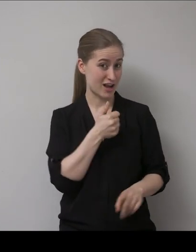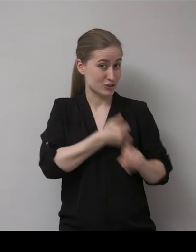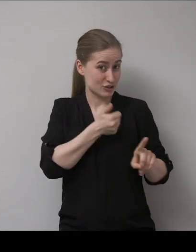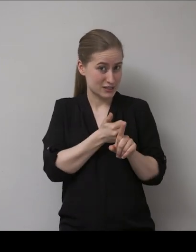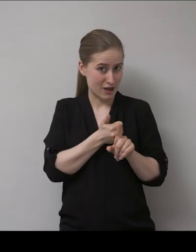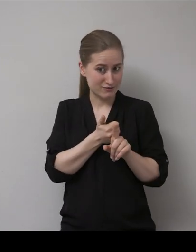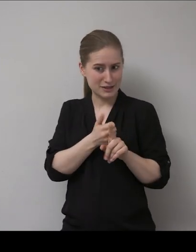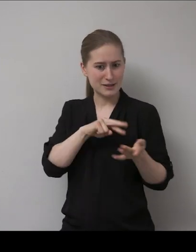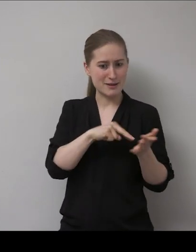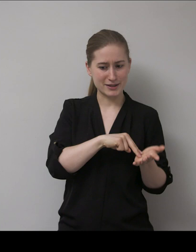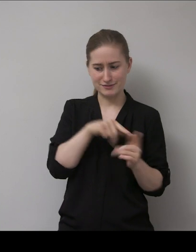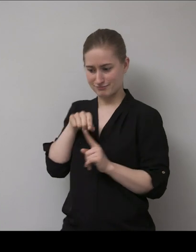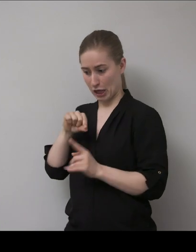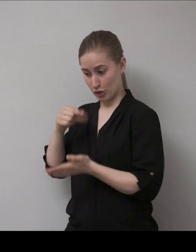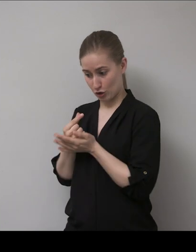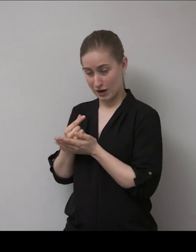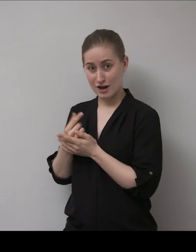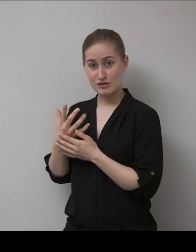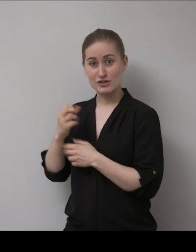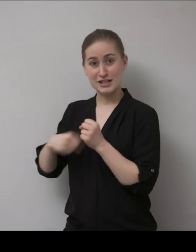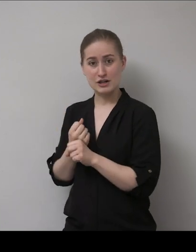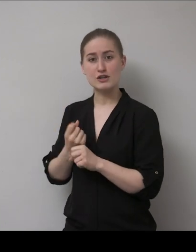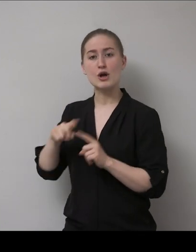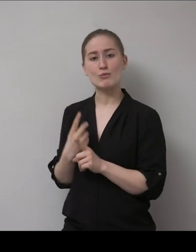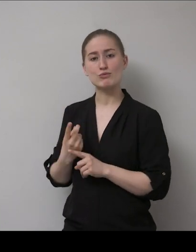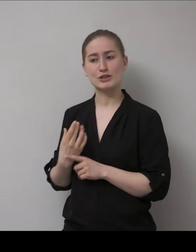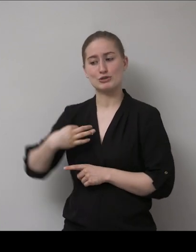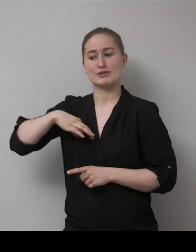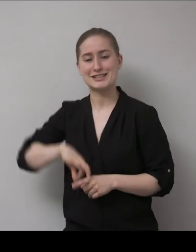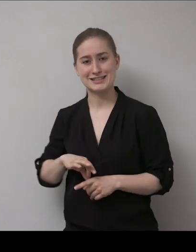then the graduate years are where you gain a sense of agency,